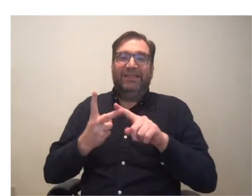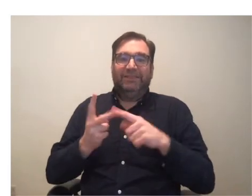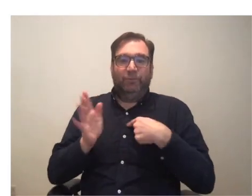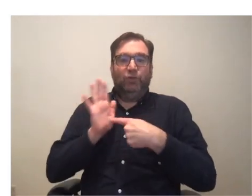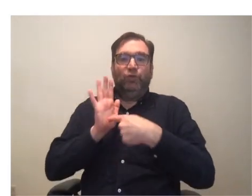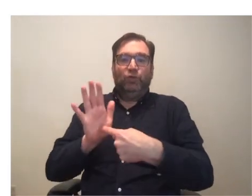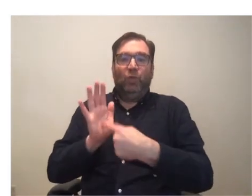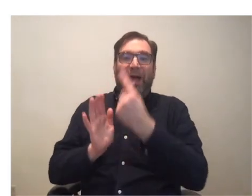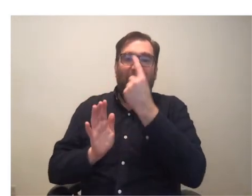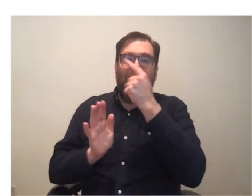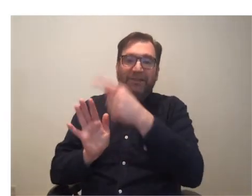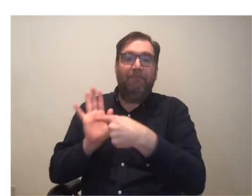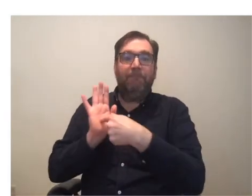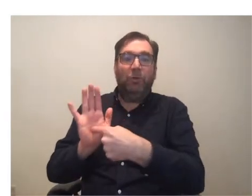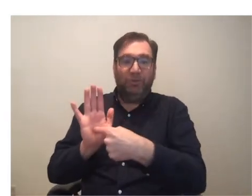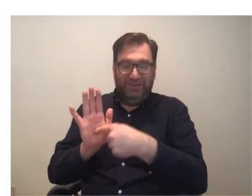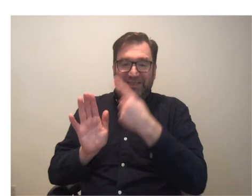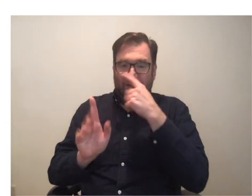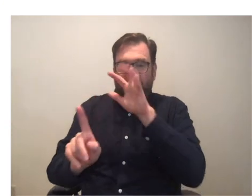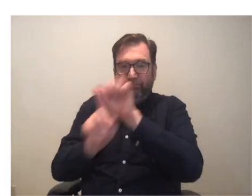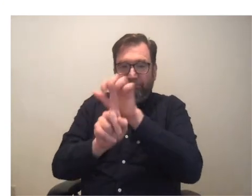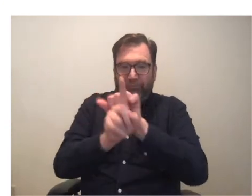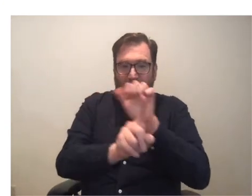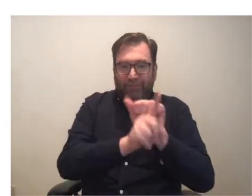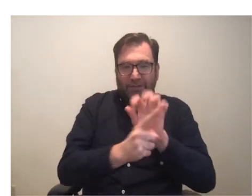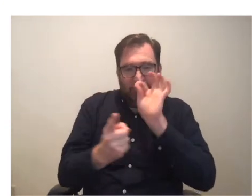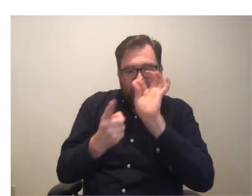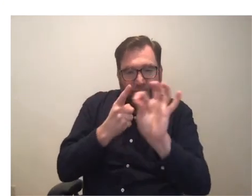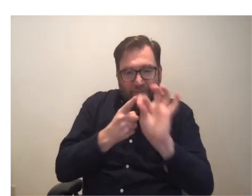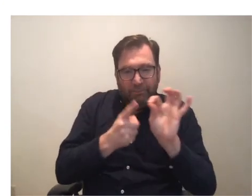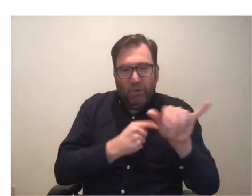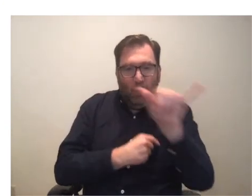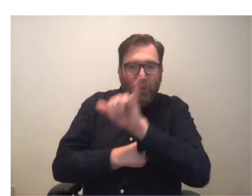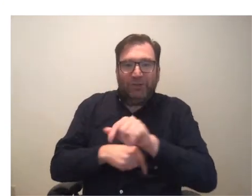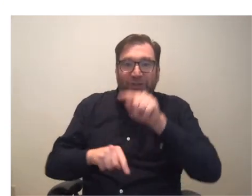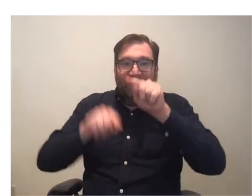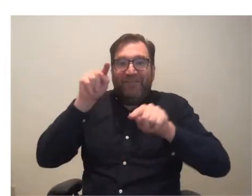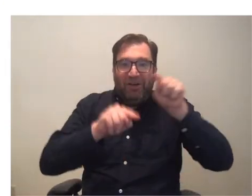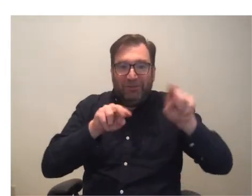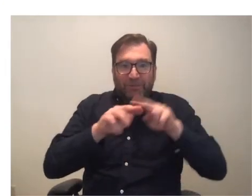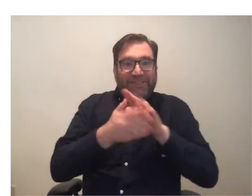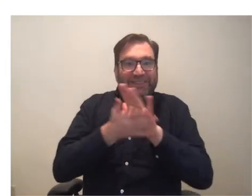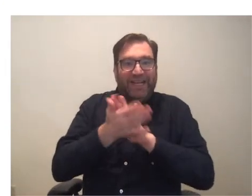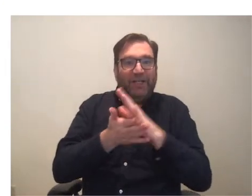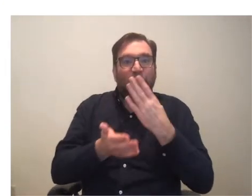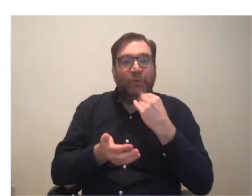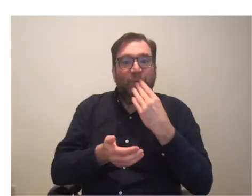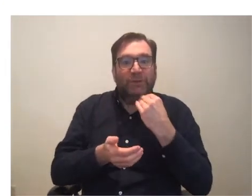Secondly, we show the ability of our model to spot specifically which variant of the sign was used.